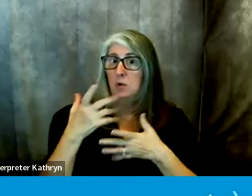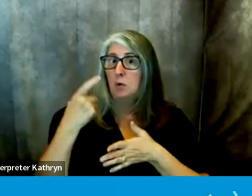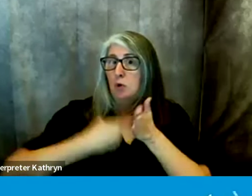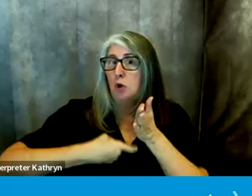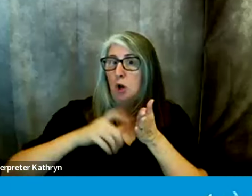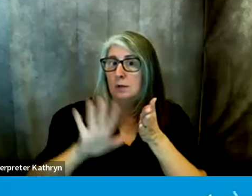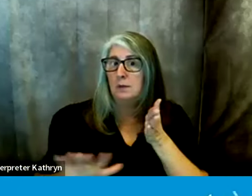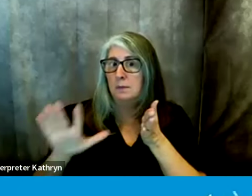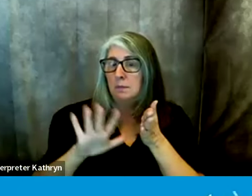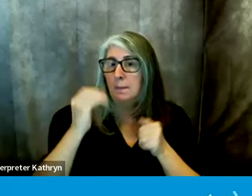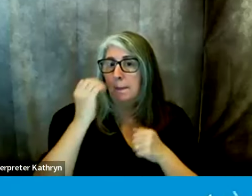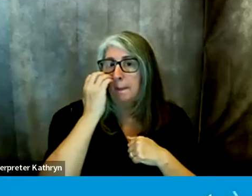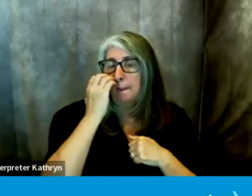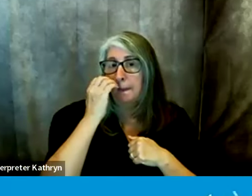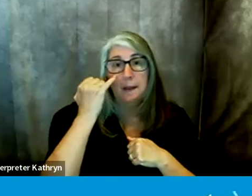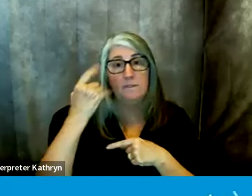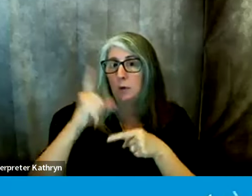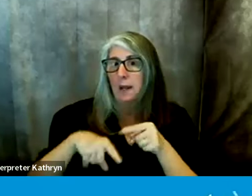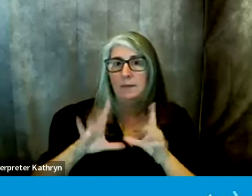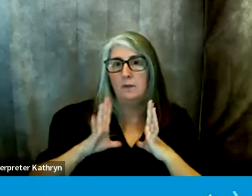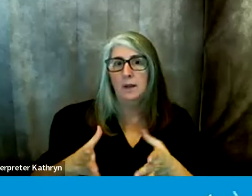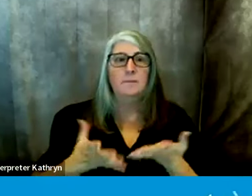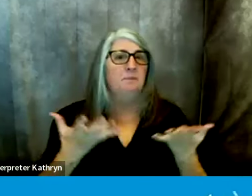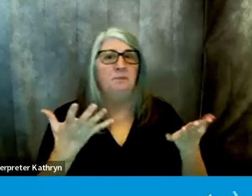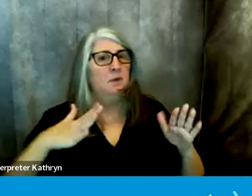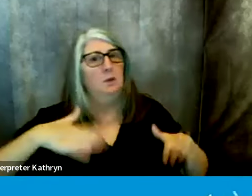And if you cannot, that’s okay. -No, we can't at this point.